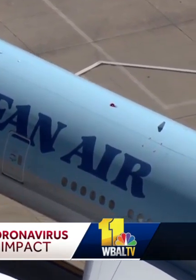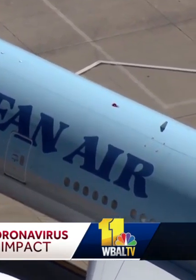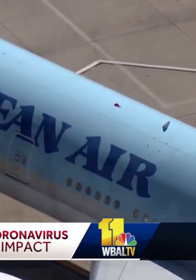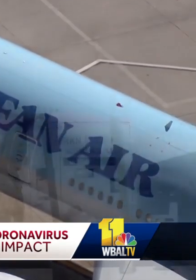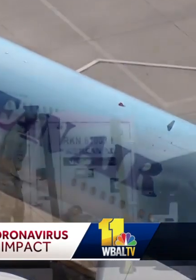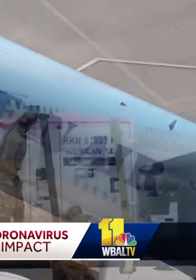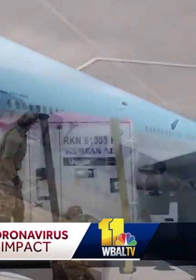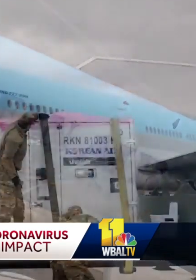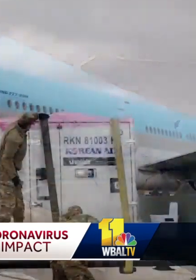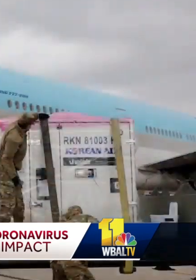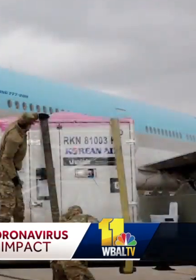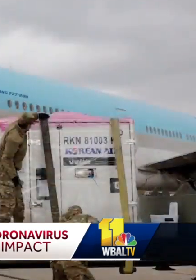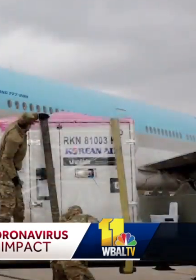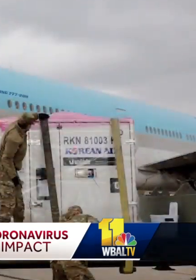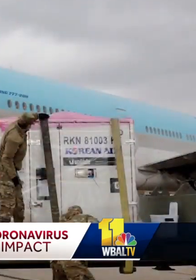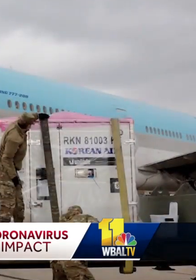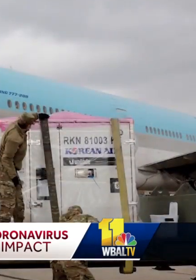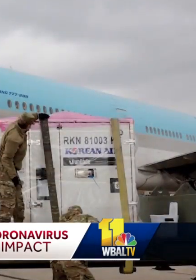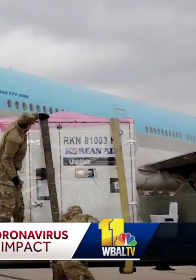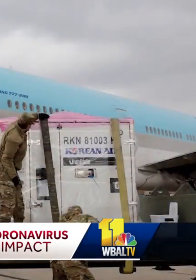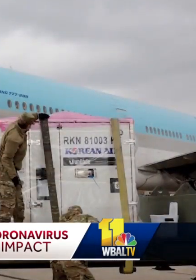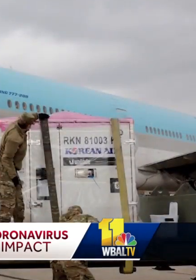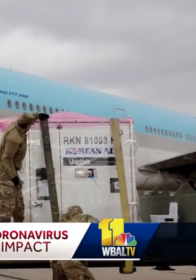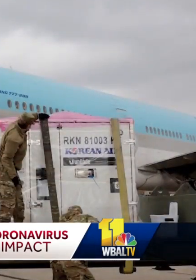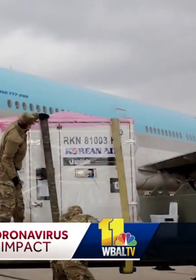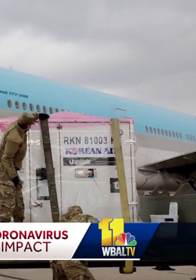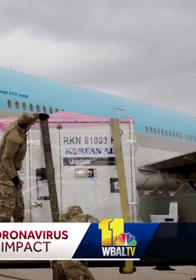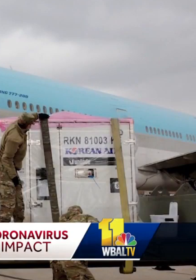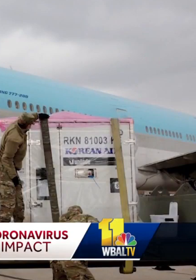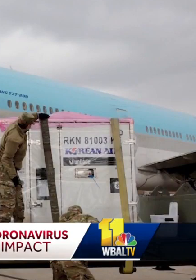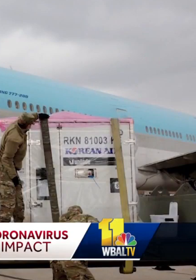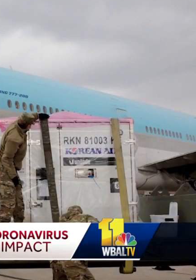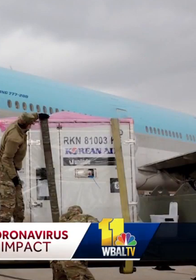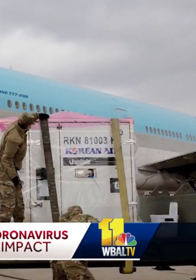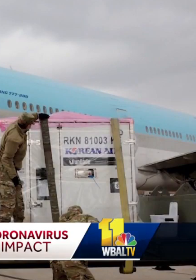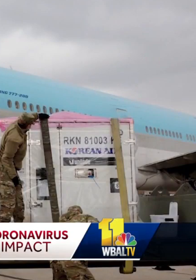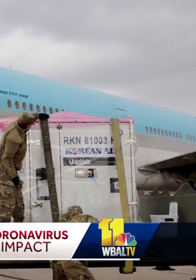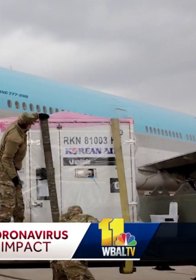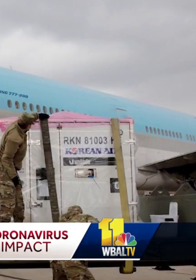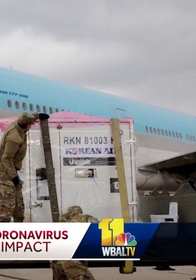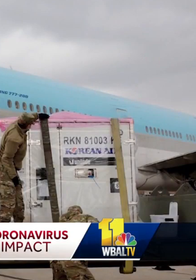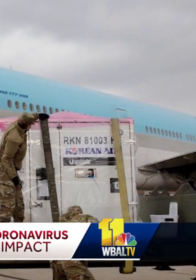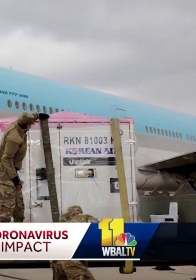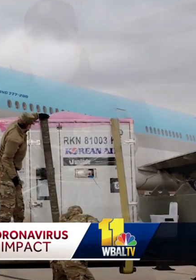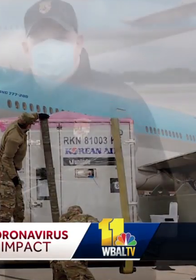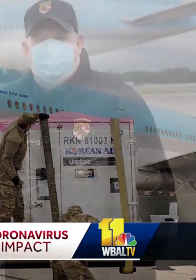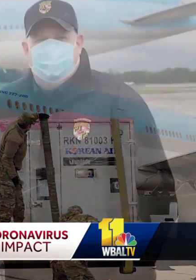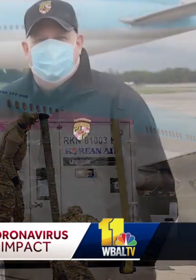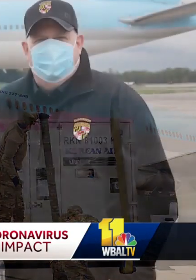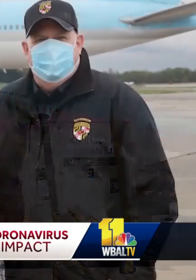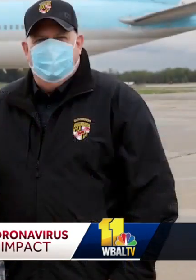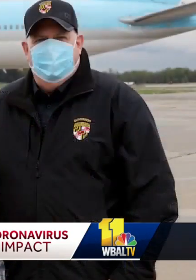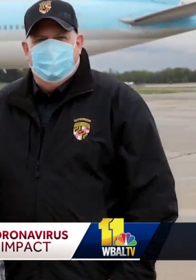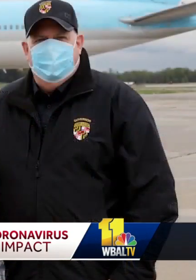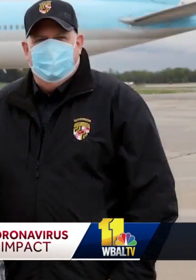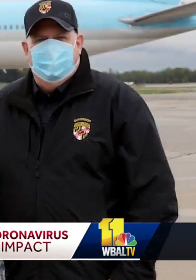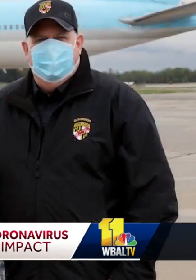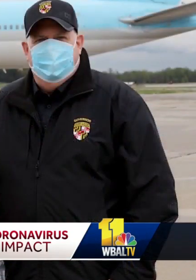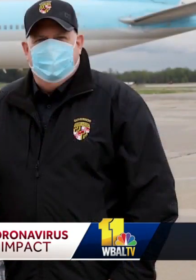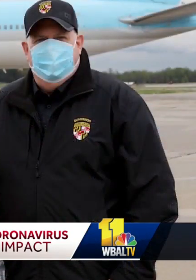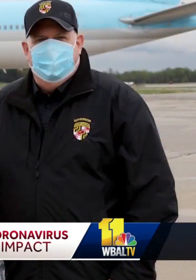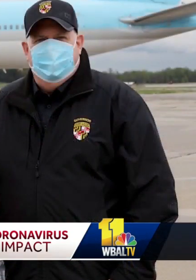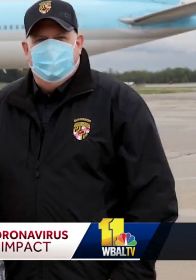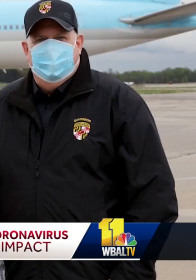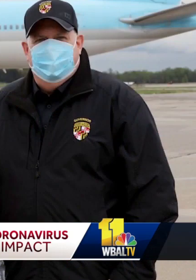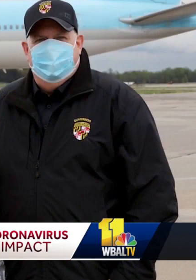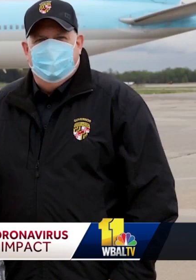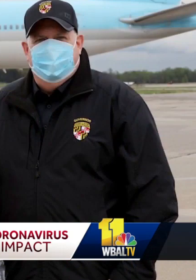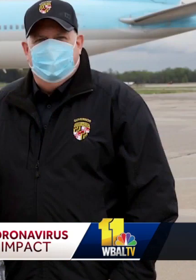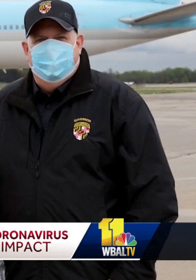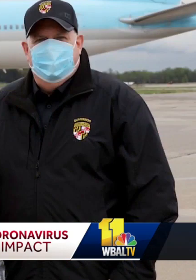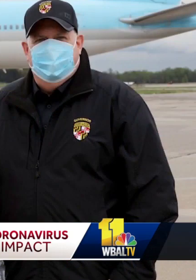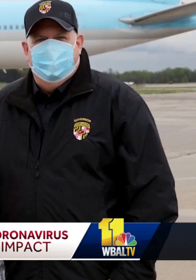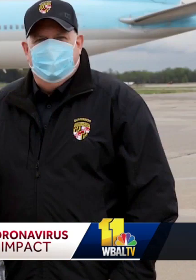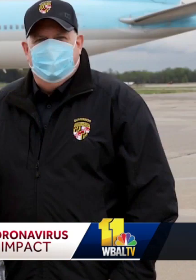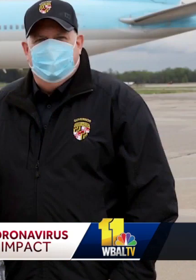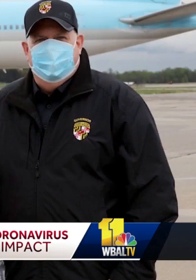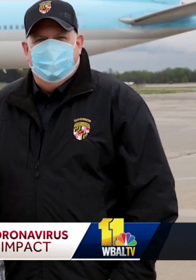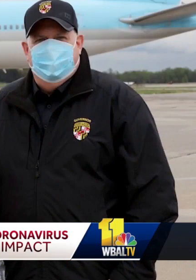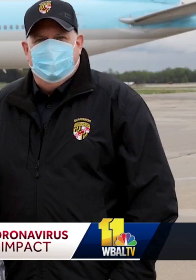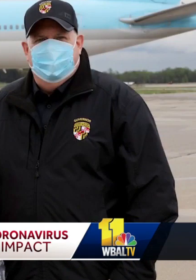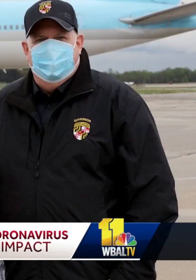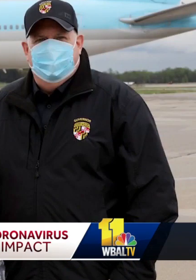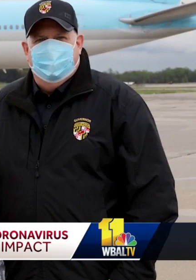TODAY GOVERNOR HOGAN CONFIRMED THAT A SECOND KOREAN AIR JET LANDED AT BWI THIS MORNING CARRYING MORE MEDICAL SUPPLIES OBTAINED FROM KOREA AS PART OF OPERATION ENDURING